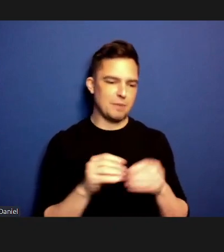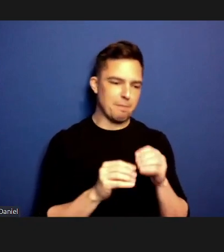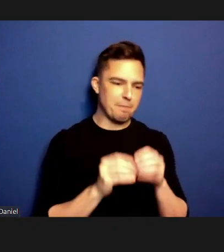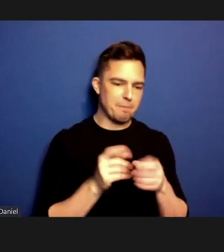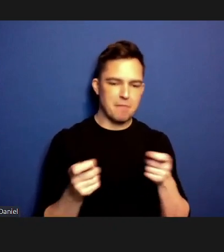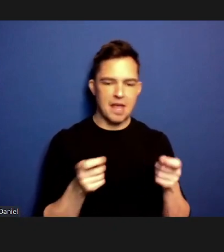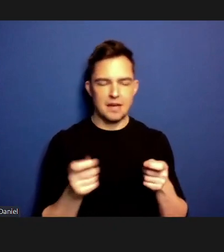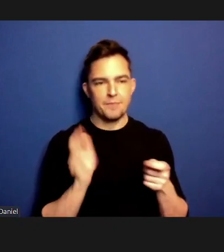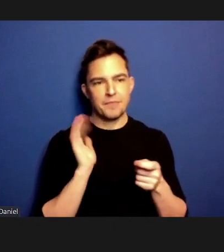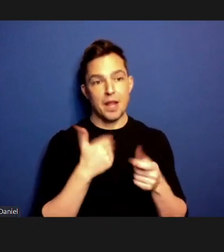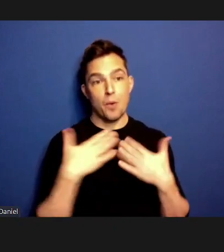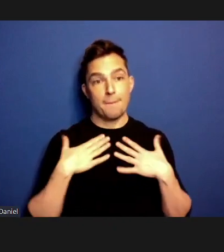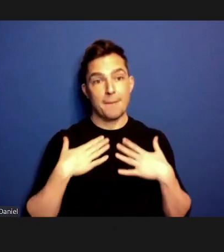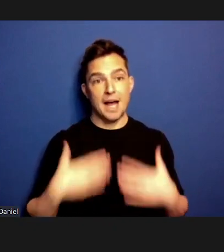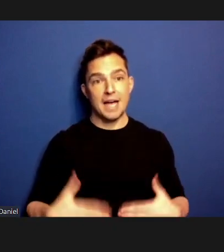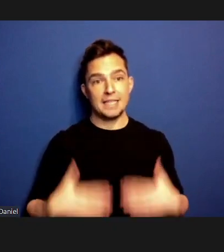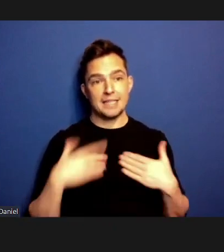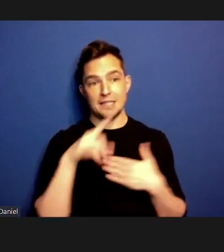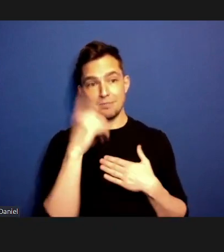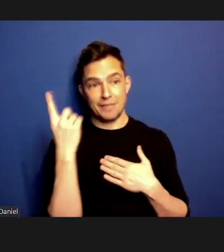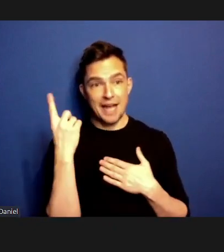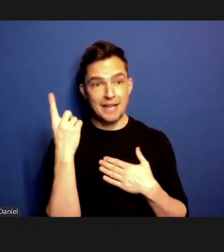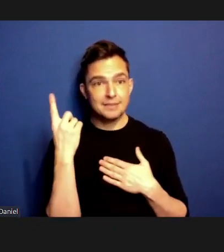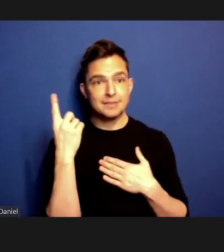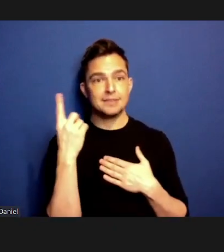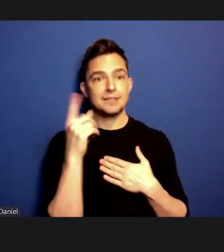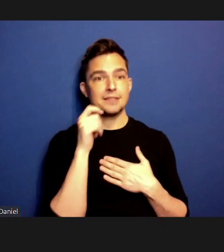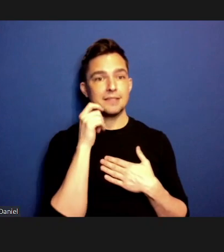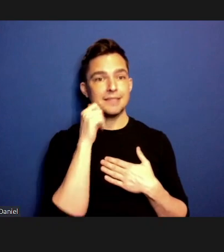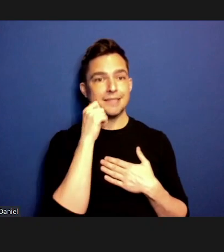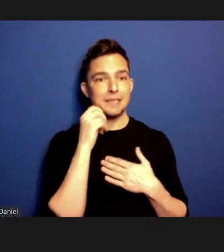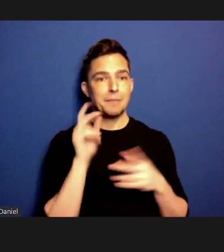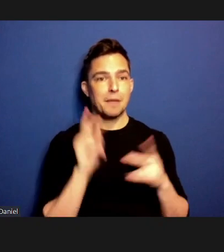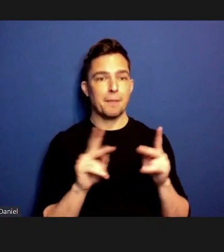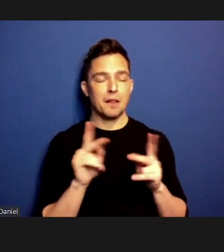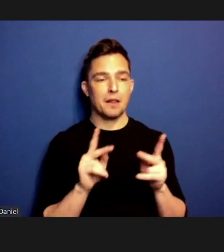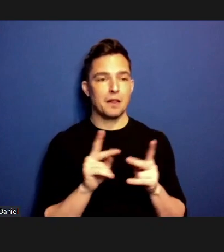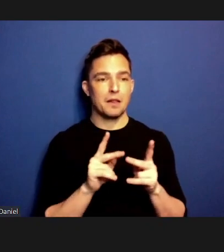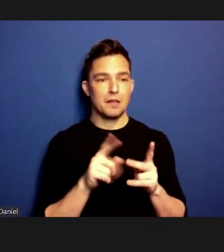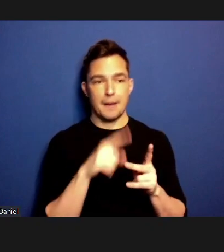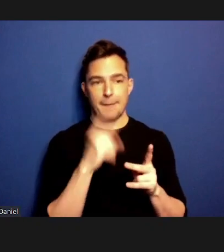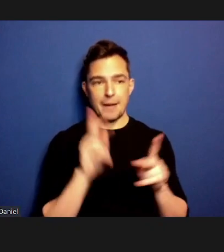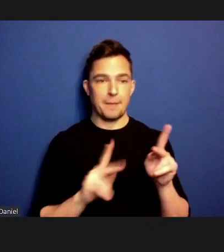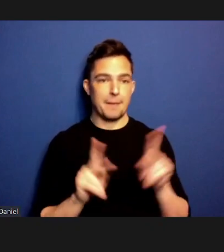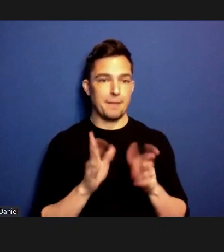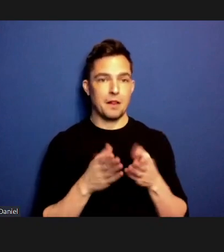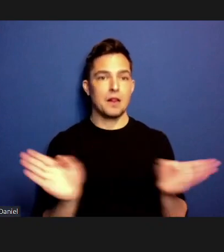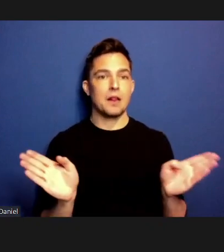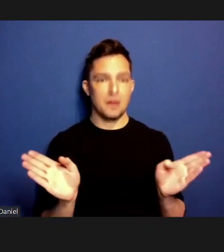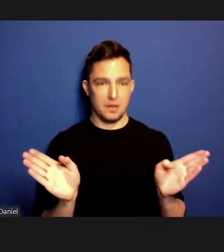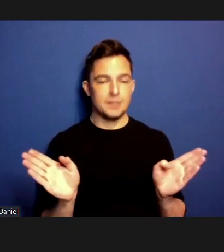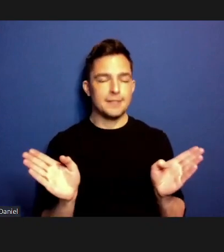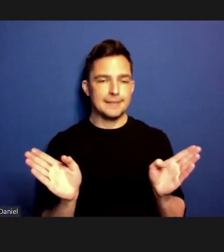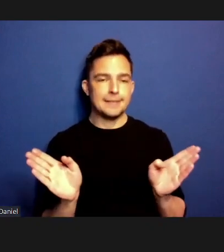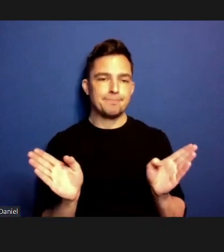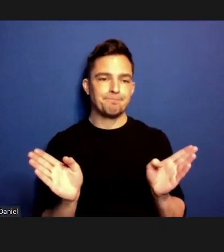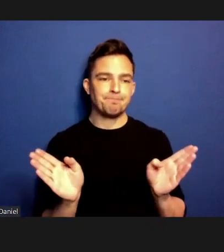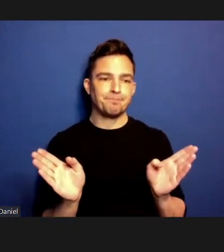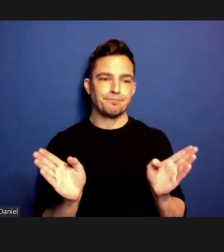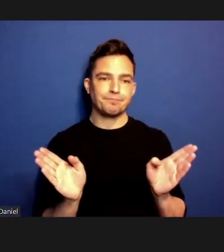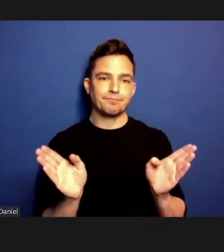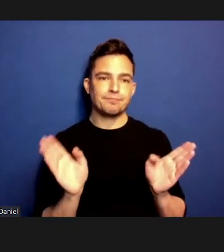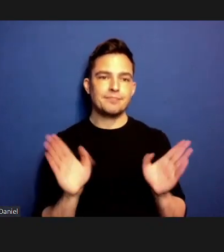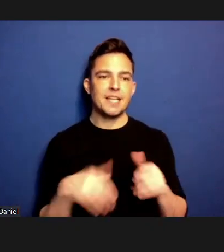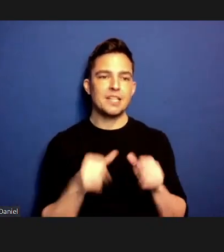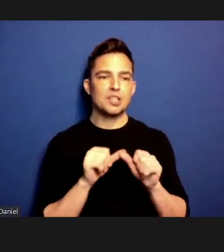Our bodies as black-skinned people and black people are constantly under surveillance in